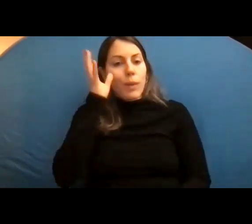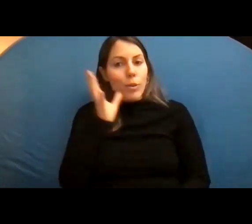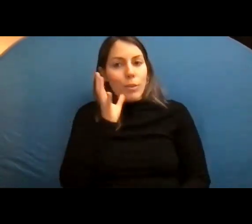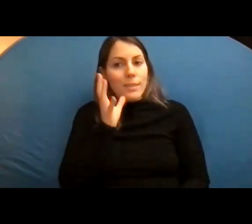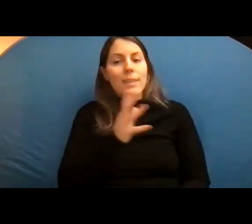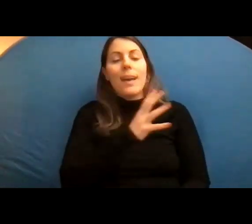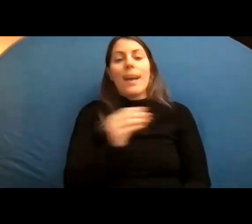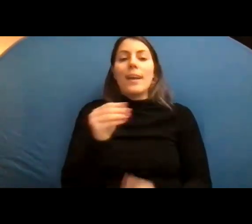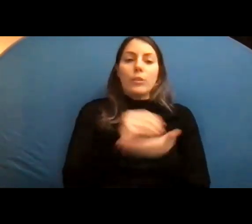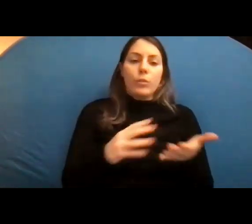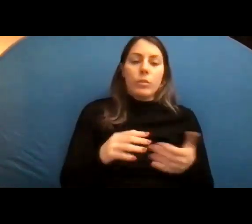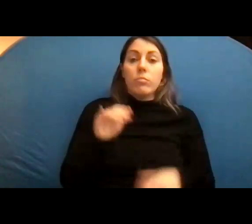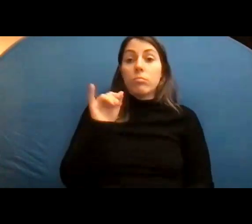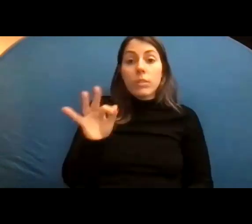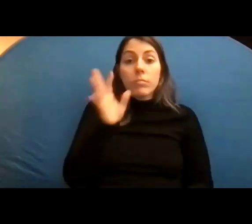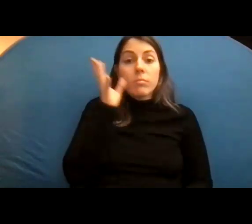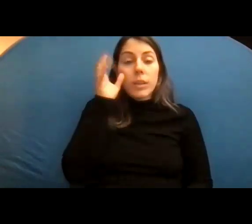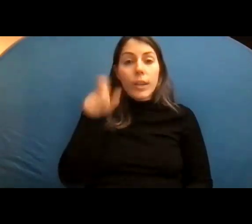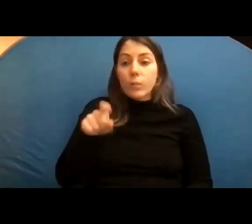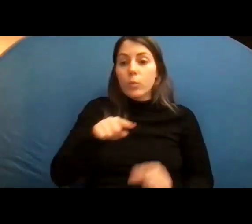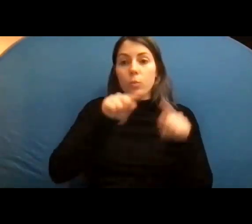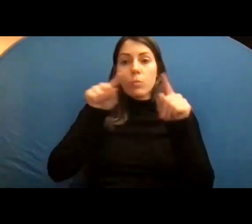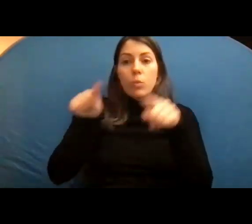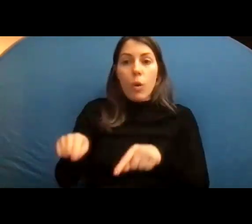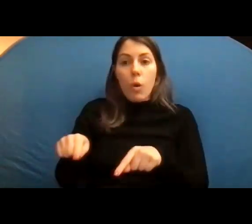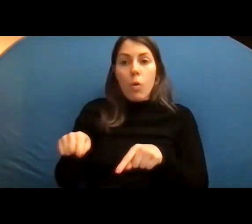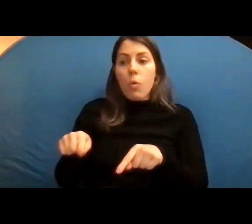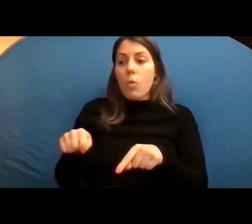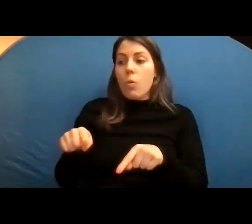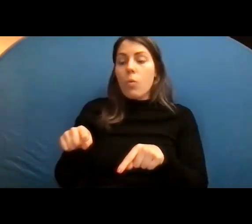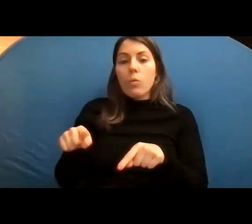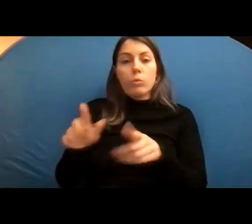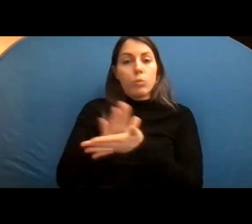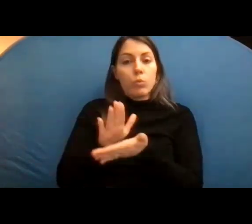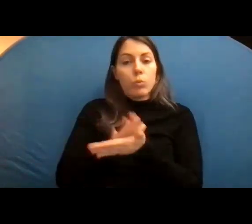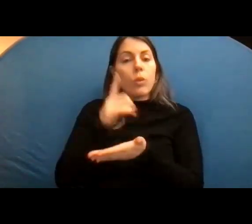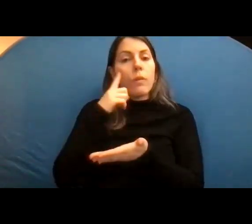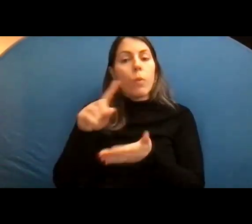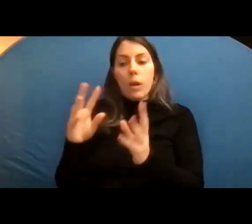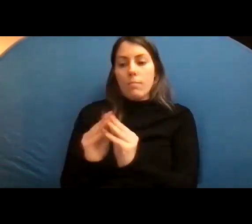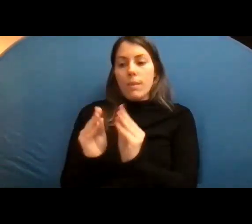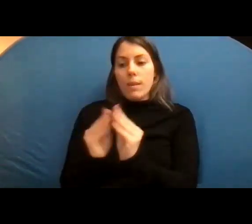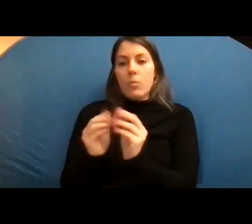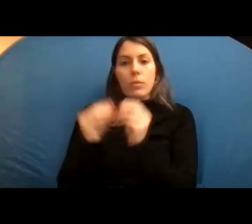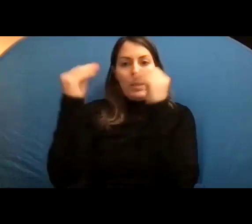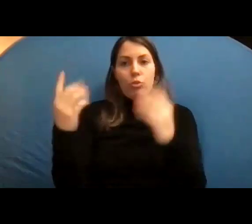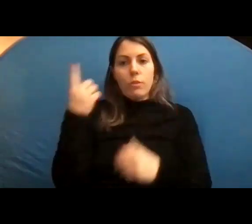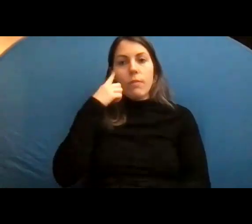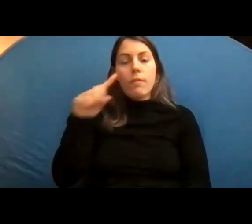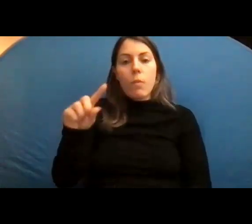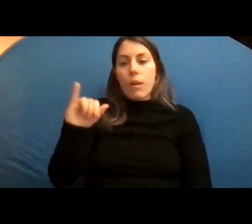interpreters for parents as well as the students. So if a parent needs to appear for an